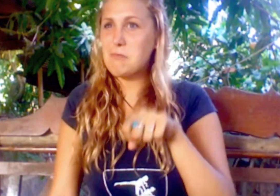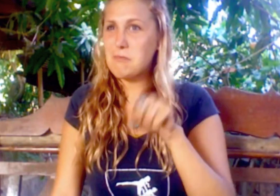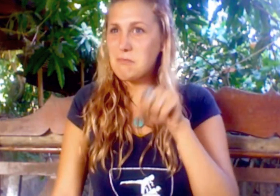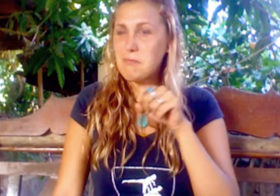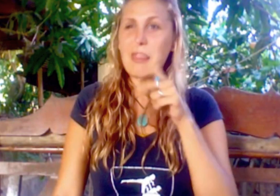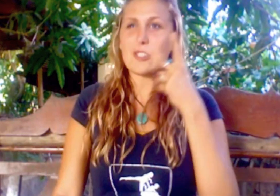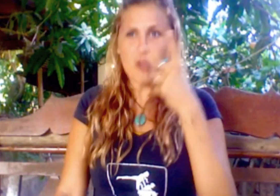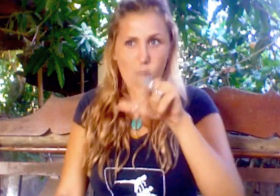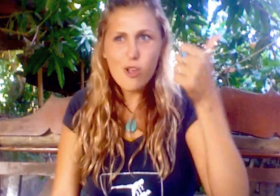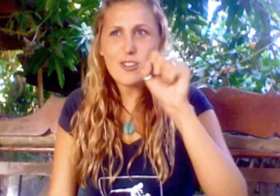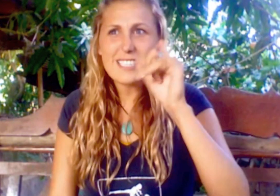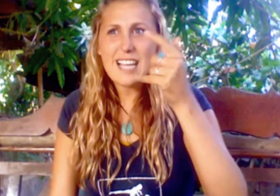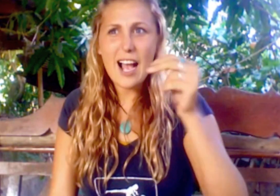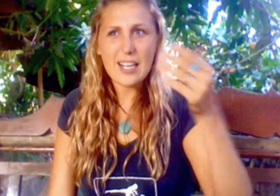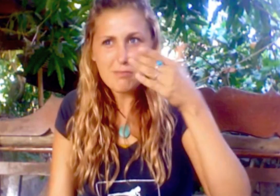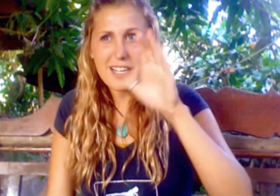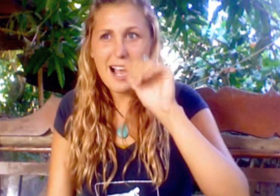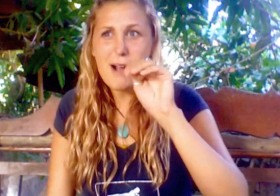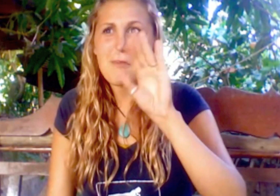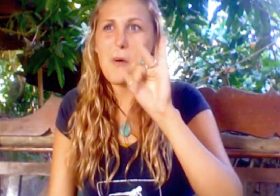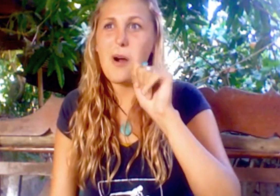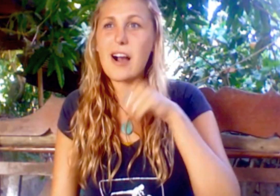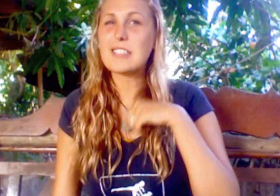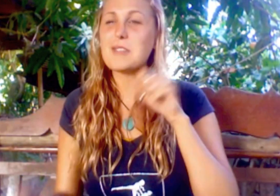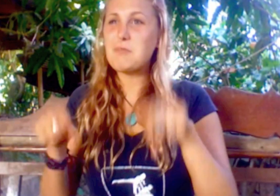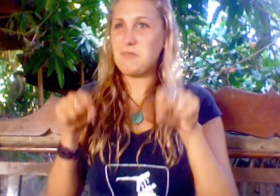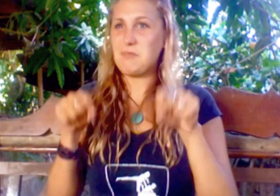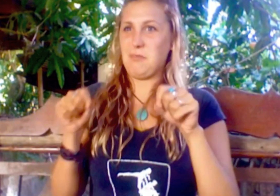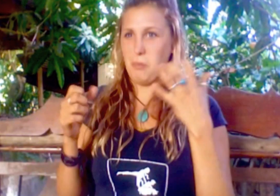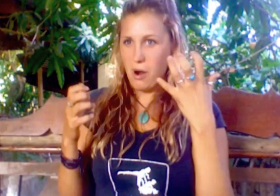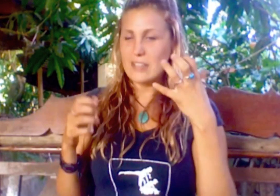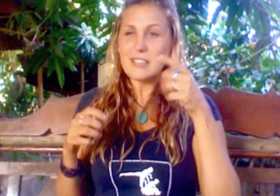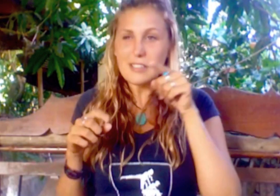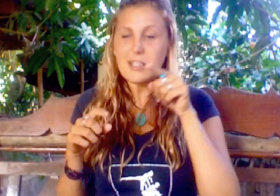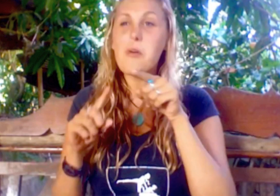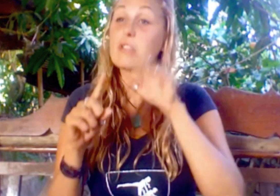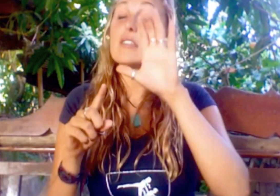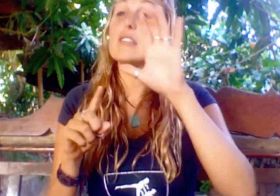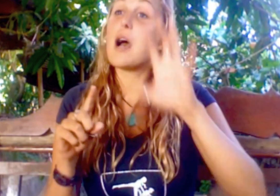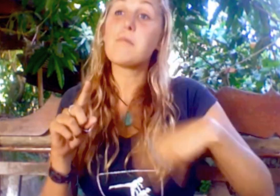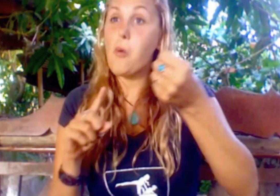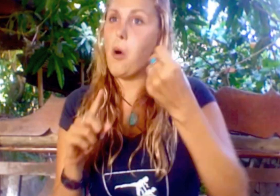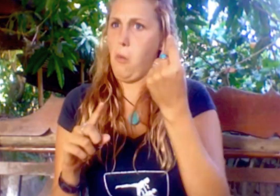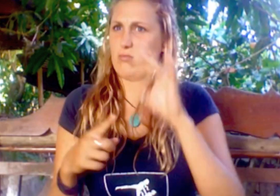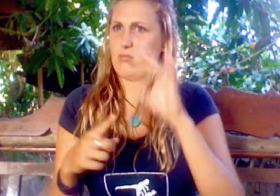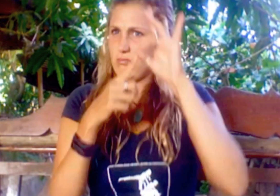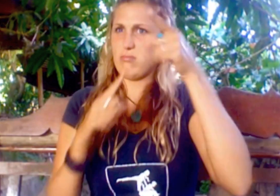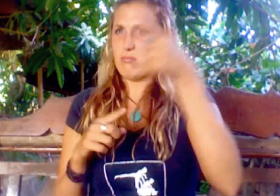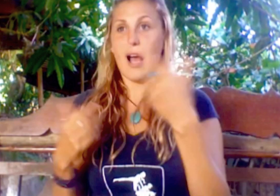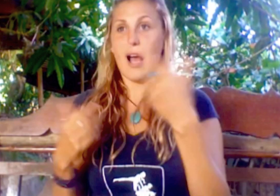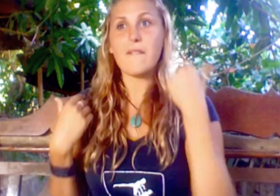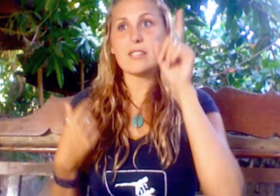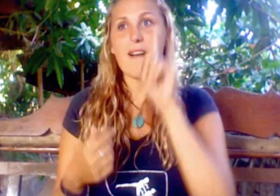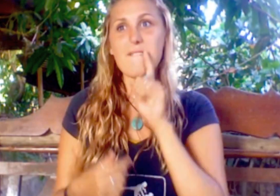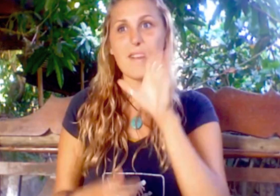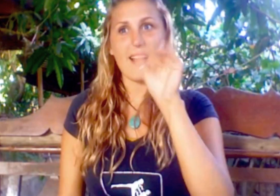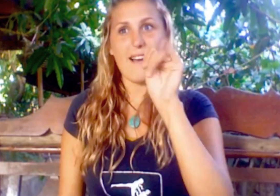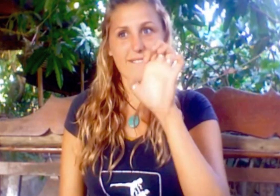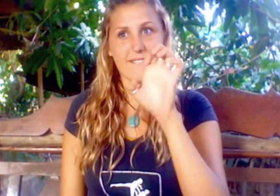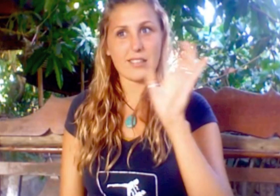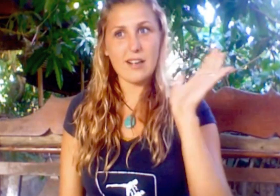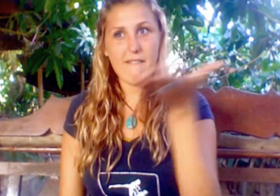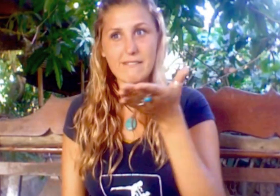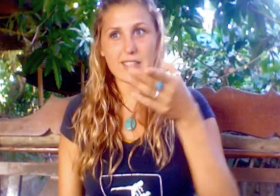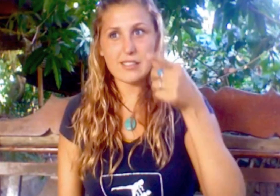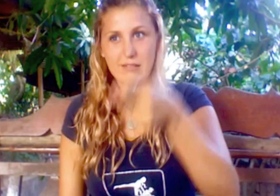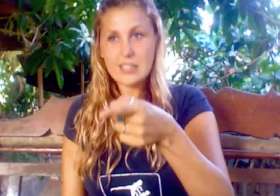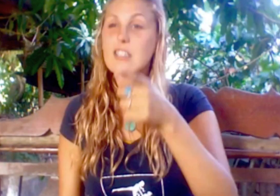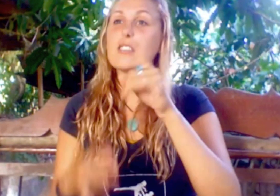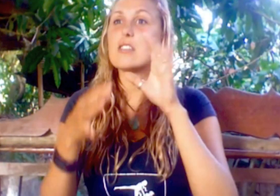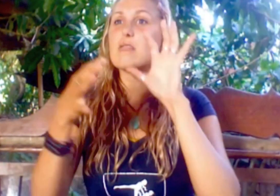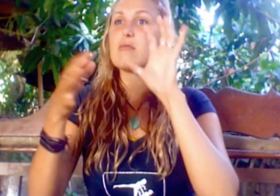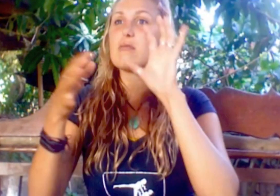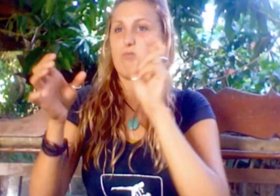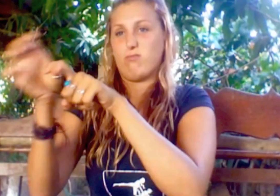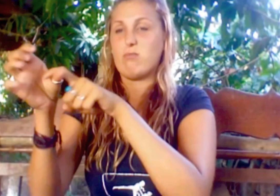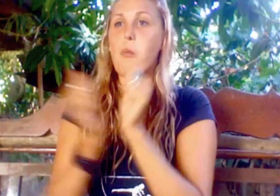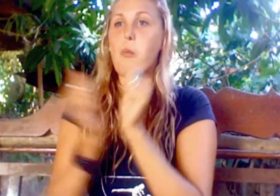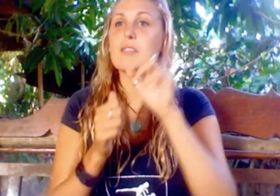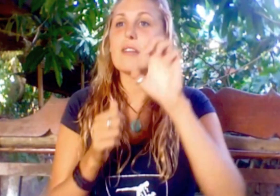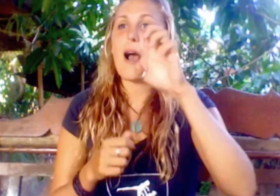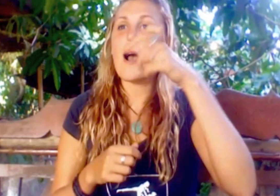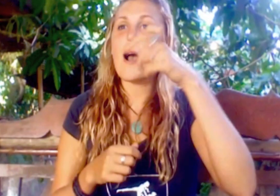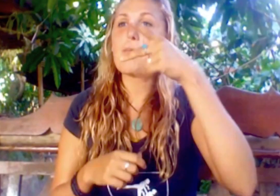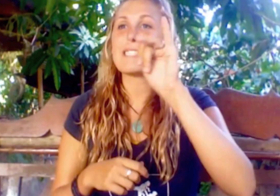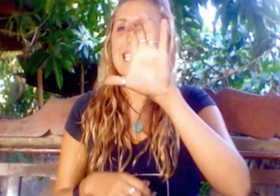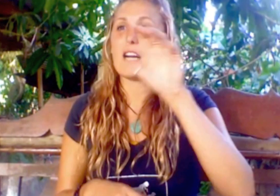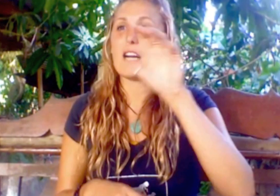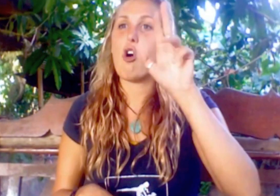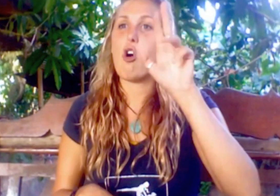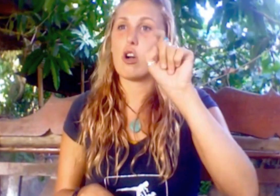That was another sign. Yes. What was so unique about that country? It has a Deaf cafe affiliated with Epic Arts.